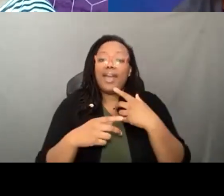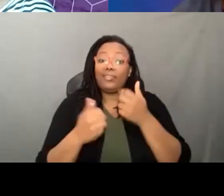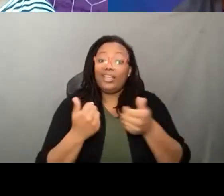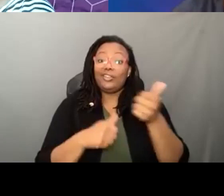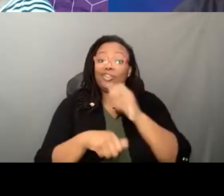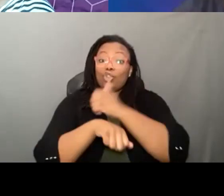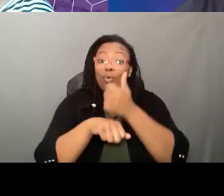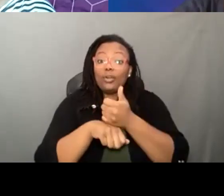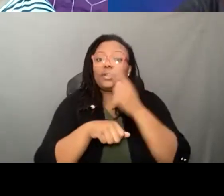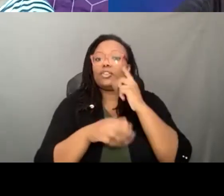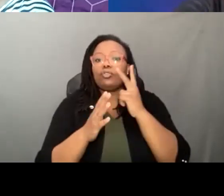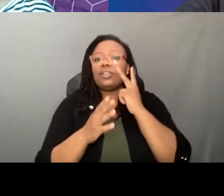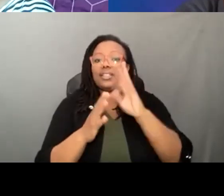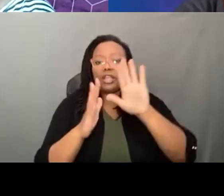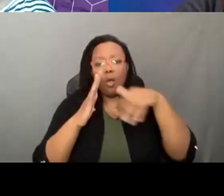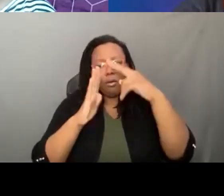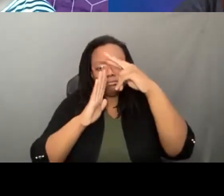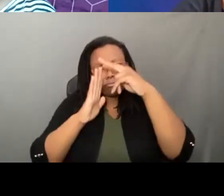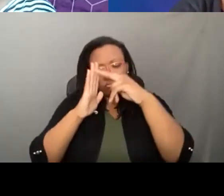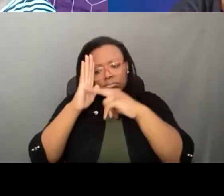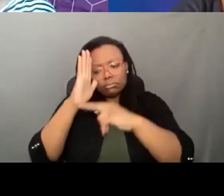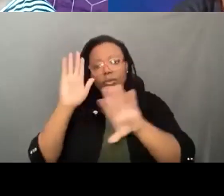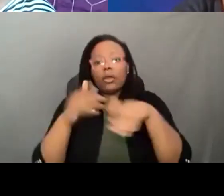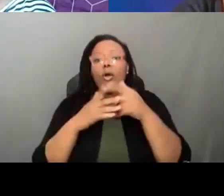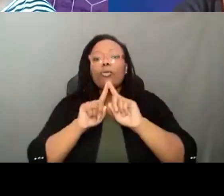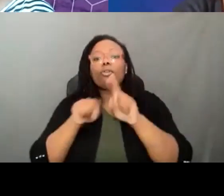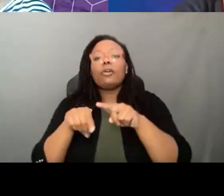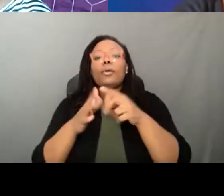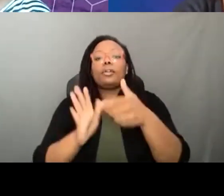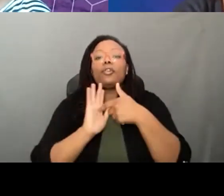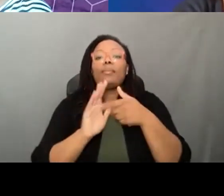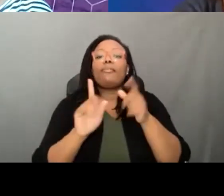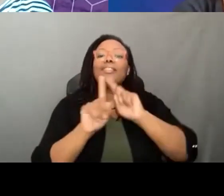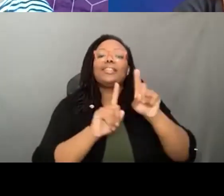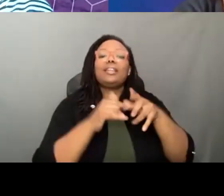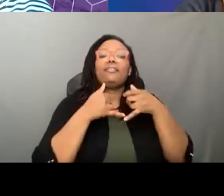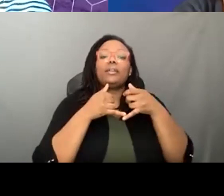you can see all of the award -- or all of the reporting requirements for all of the awards for the organization.